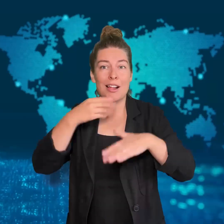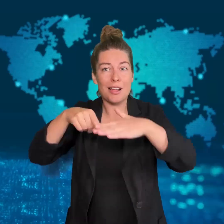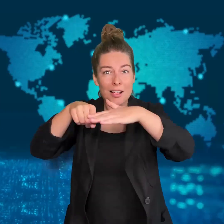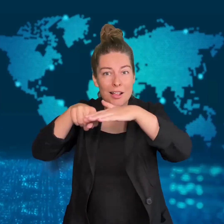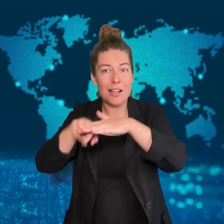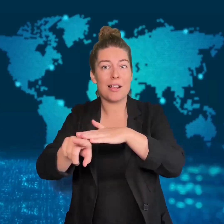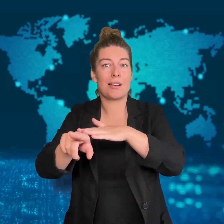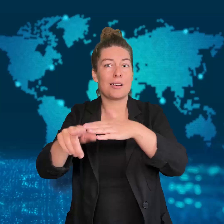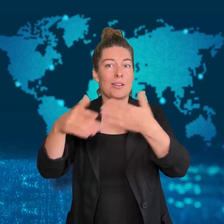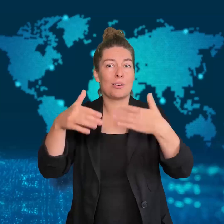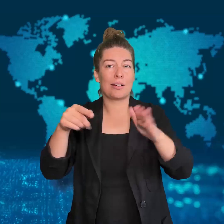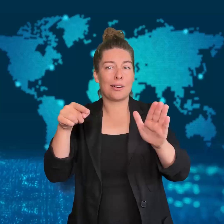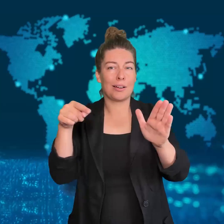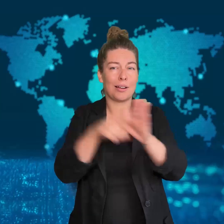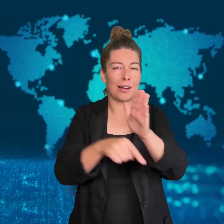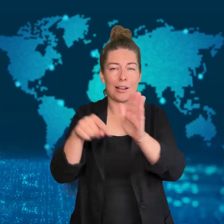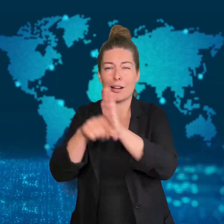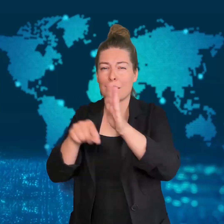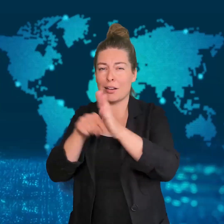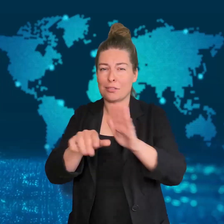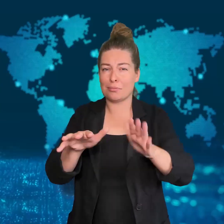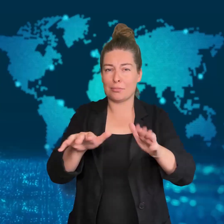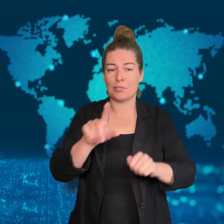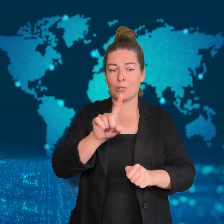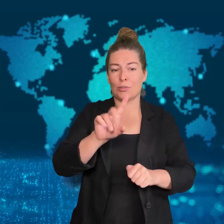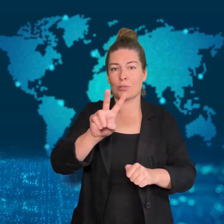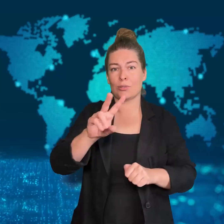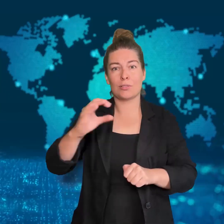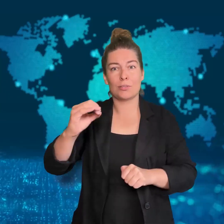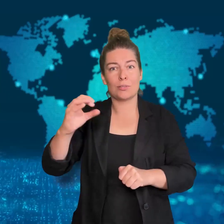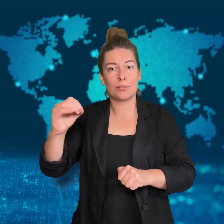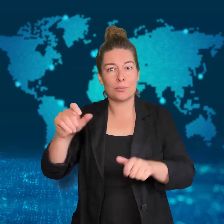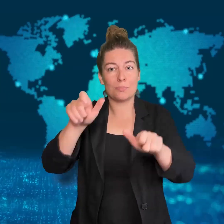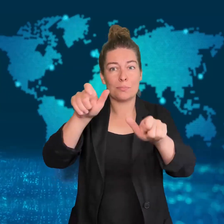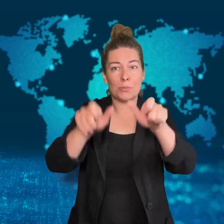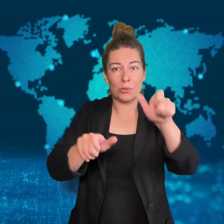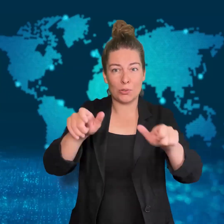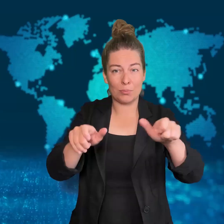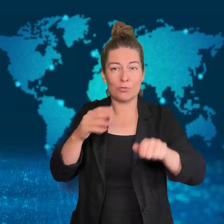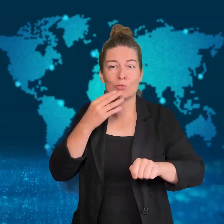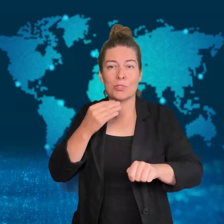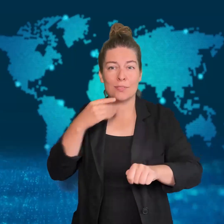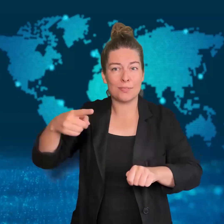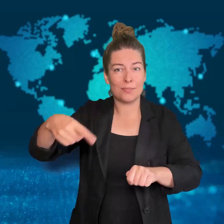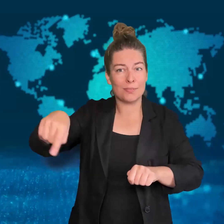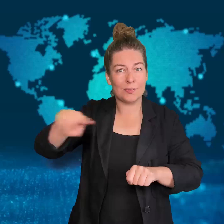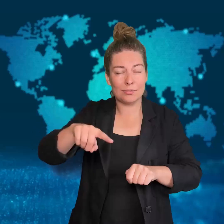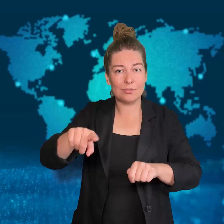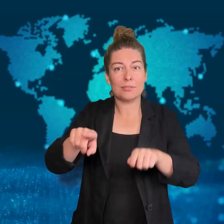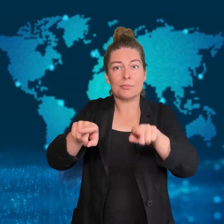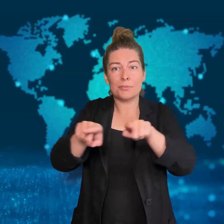Around a month ago, Hamas attacked Israel and killed at least 1,200 people.